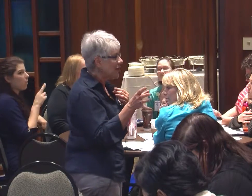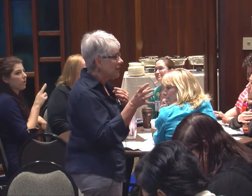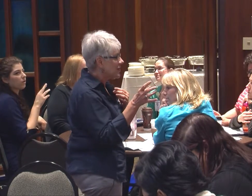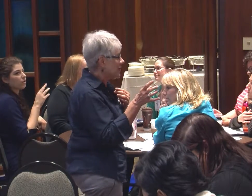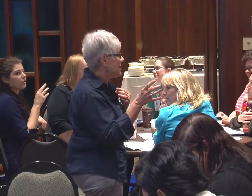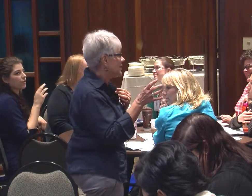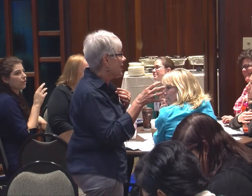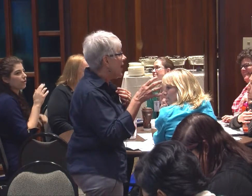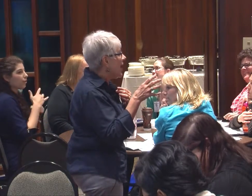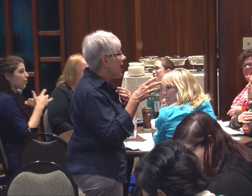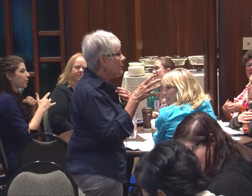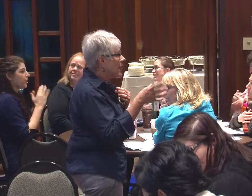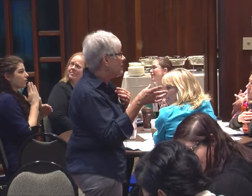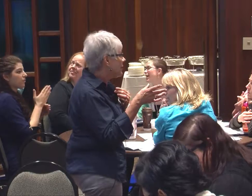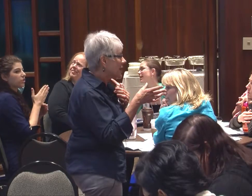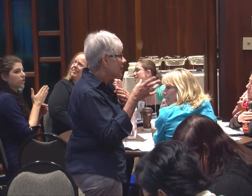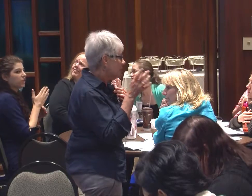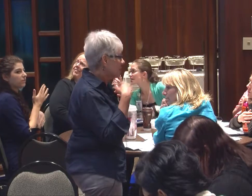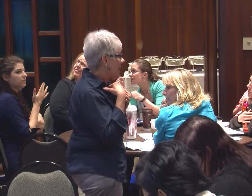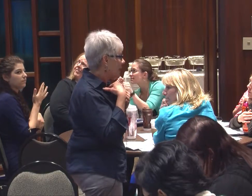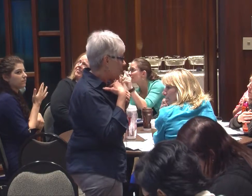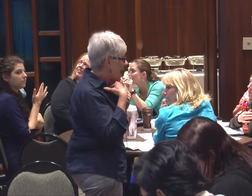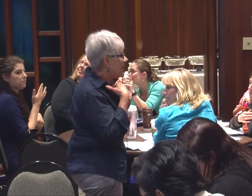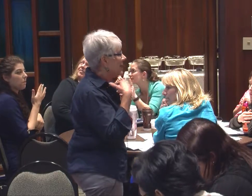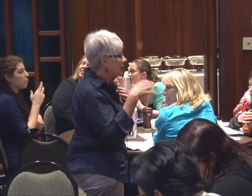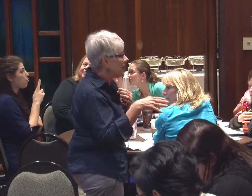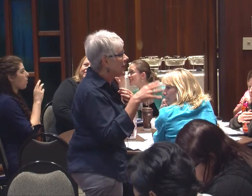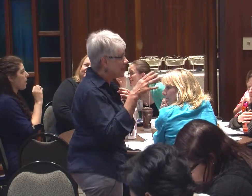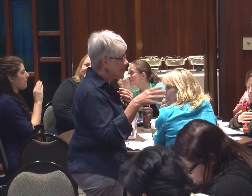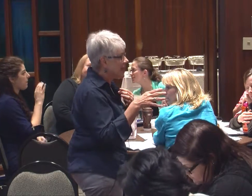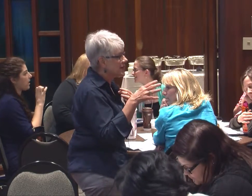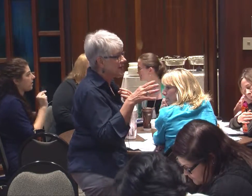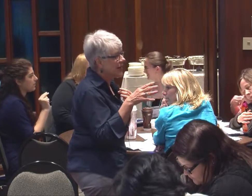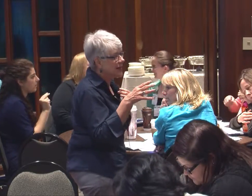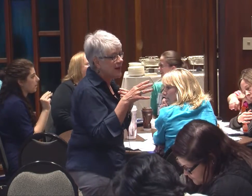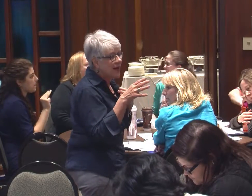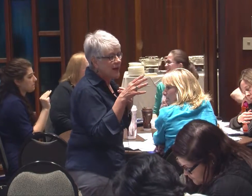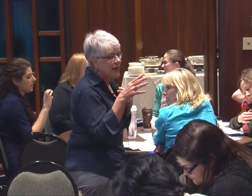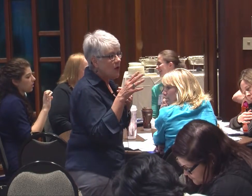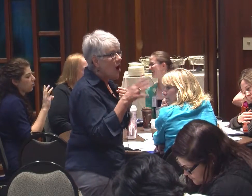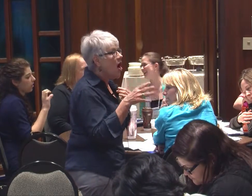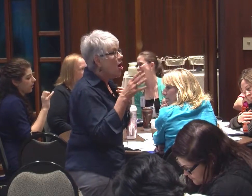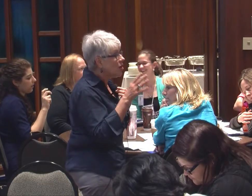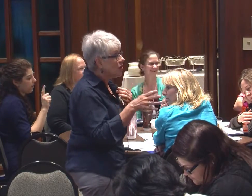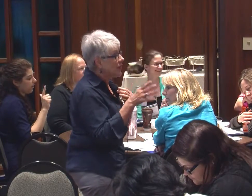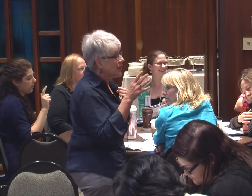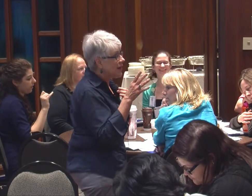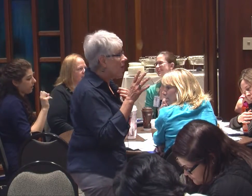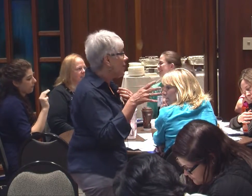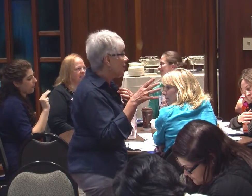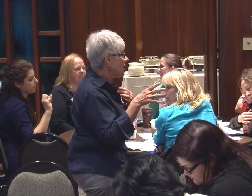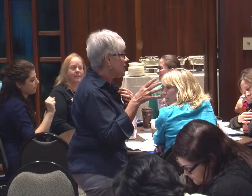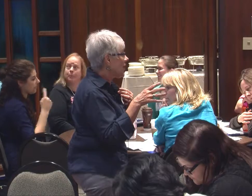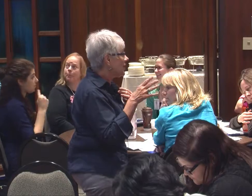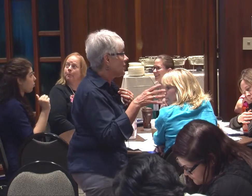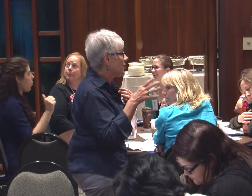interventionist is there. Robin Williams, Robin McWilliam says that you know, 'All learning, all early childhood learning